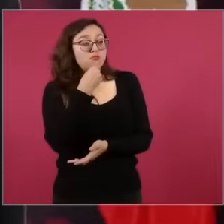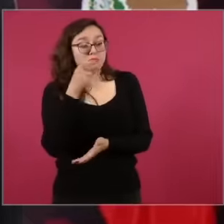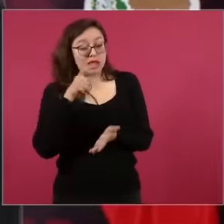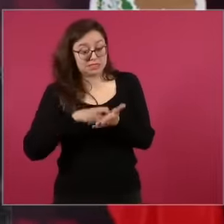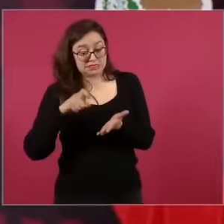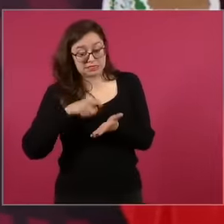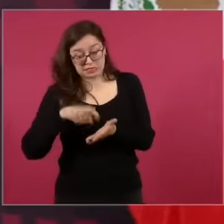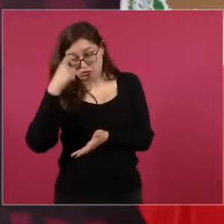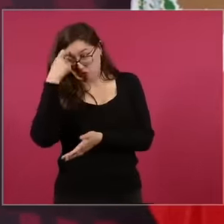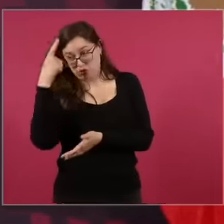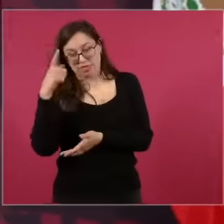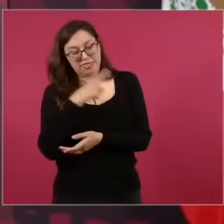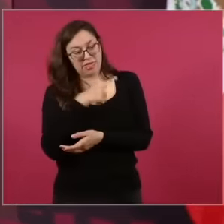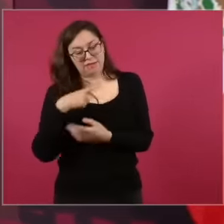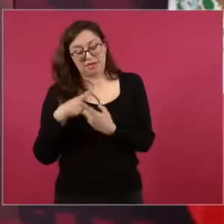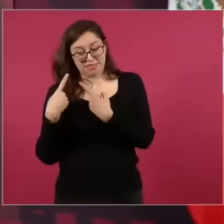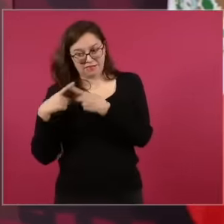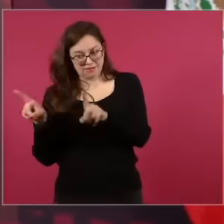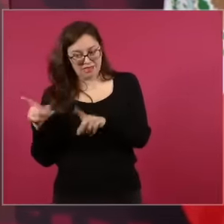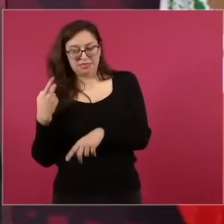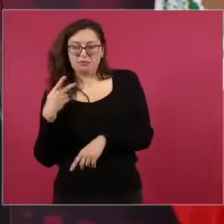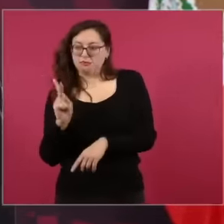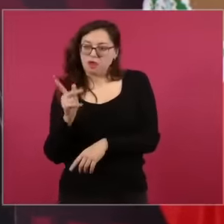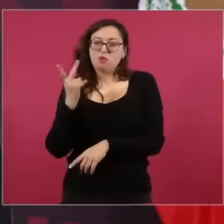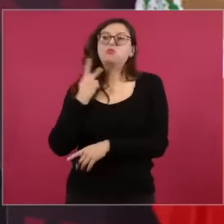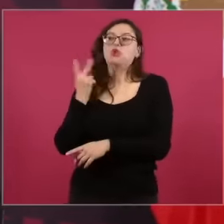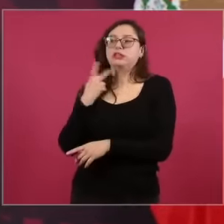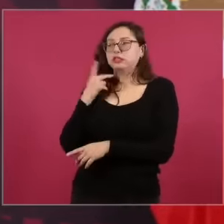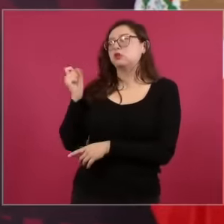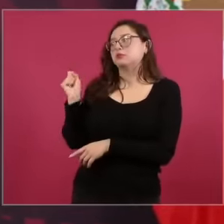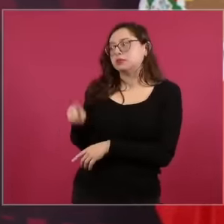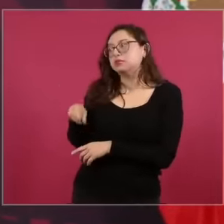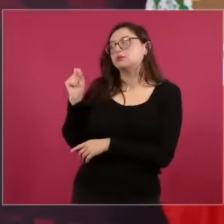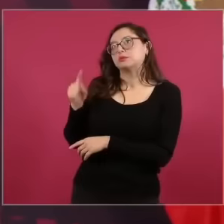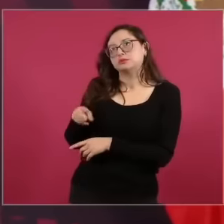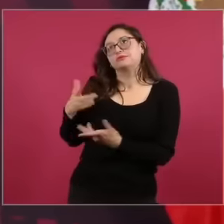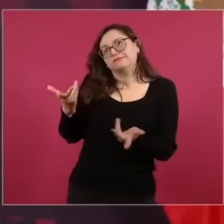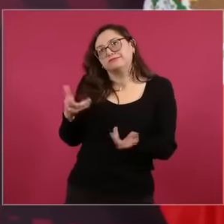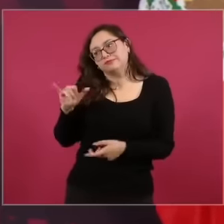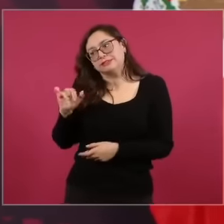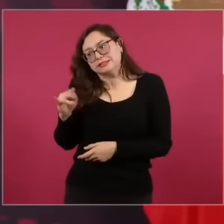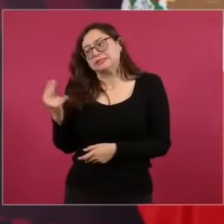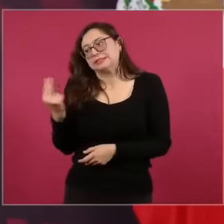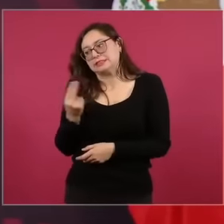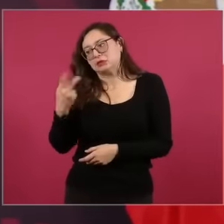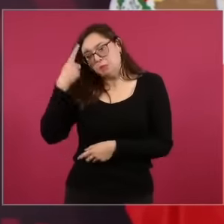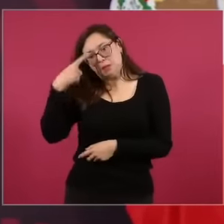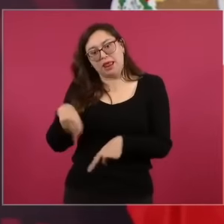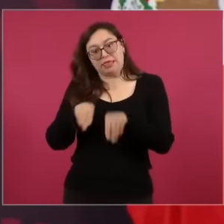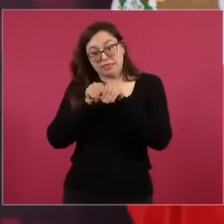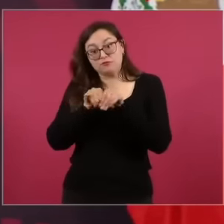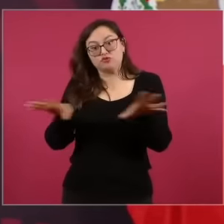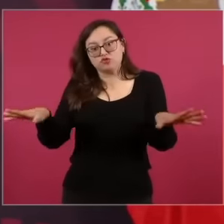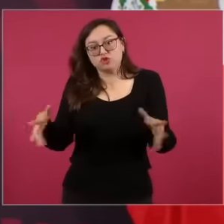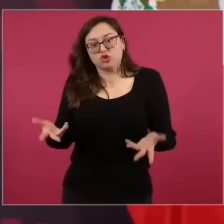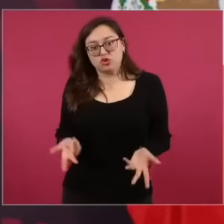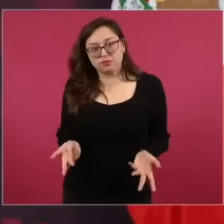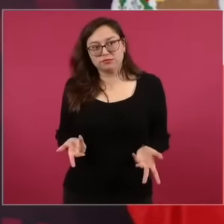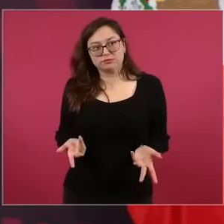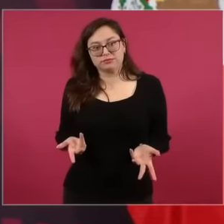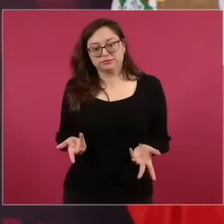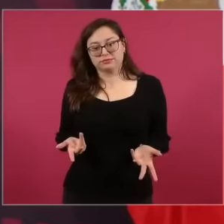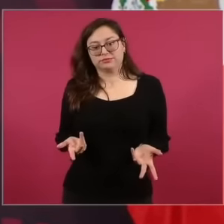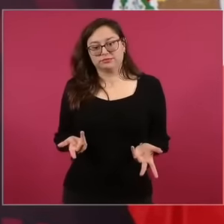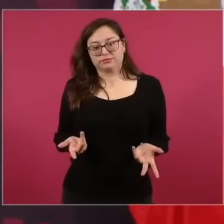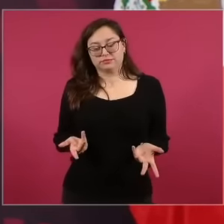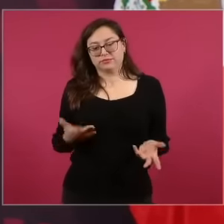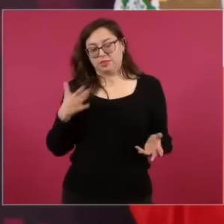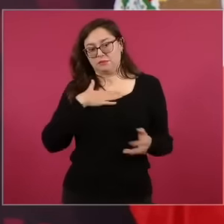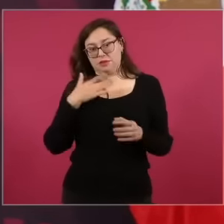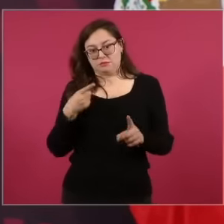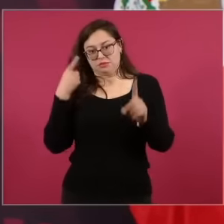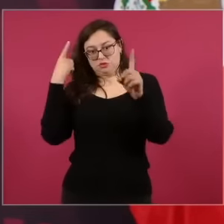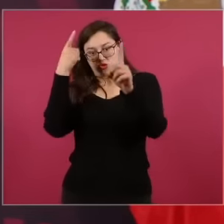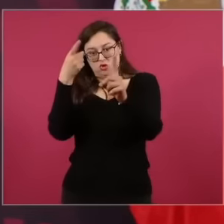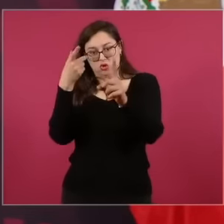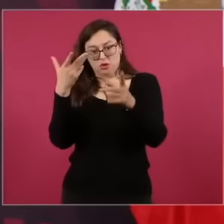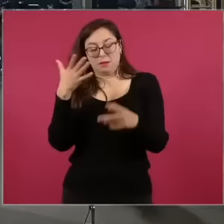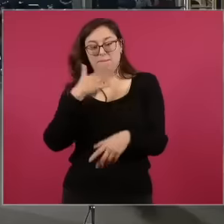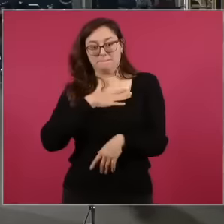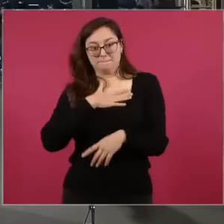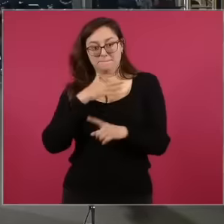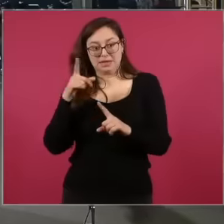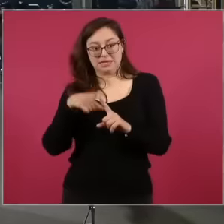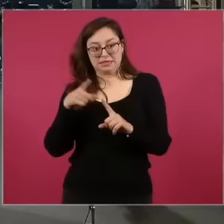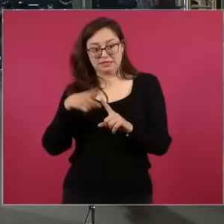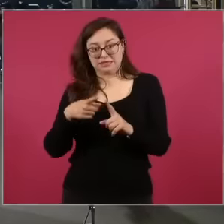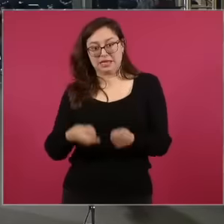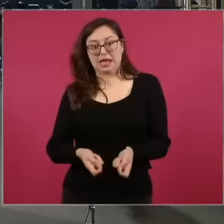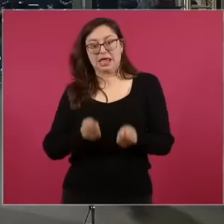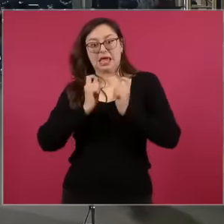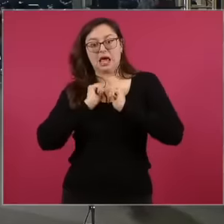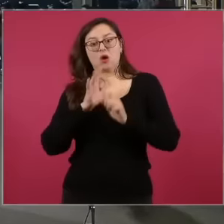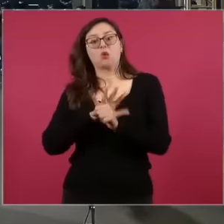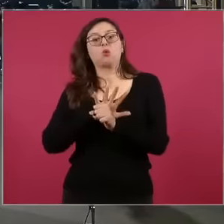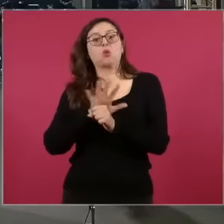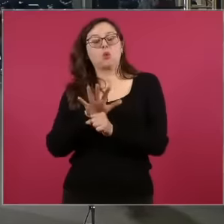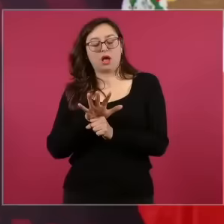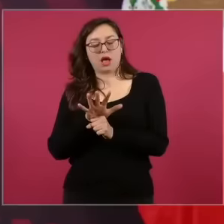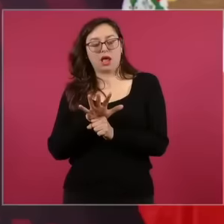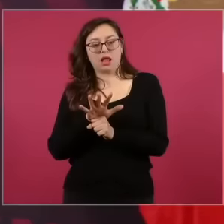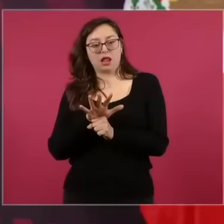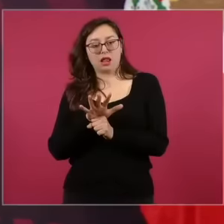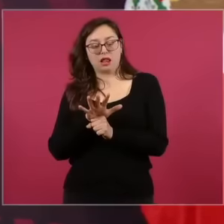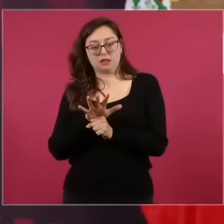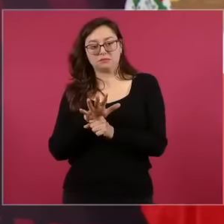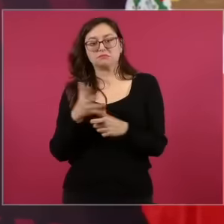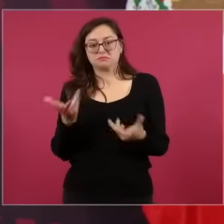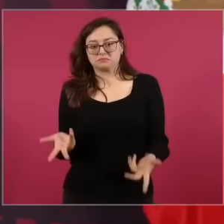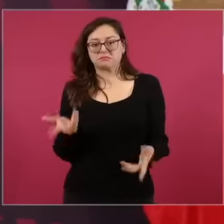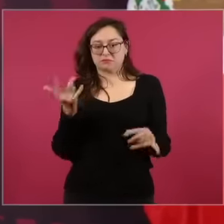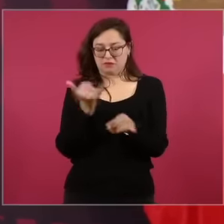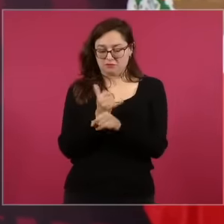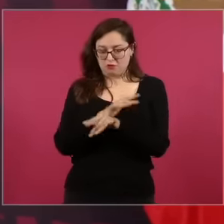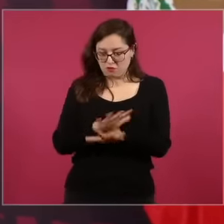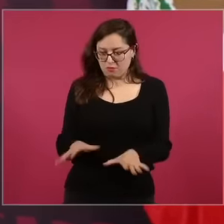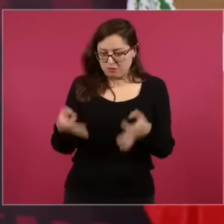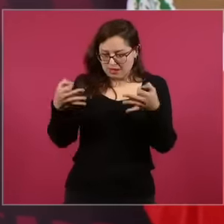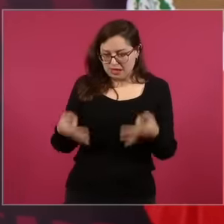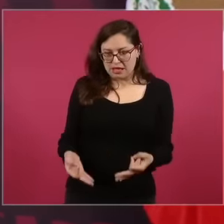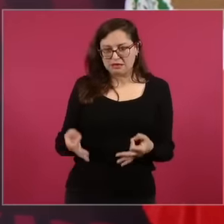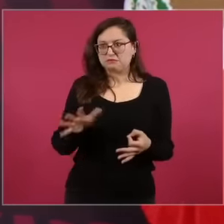eh Because the mission the task of a politician is to inform guide raise awareness